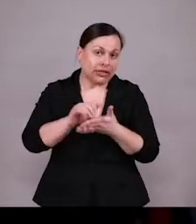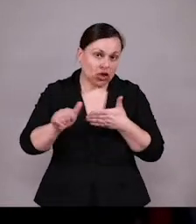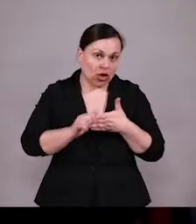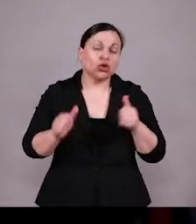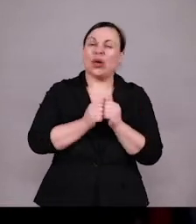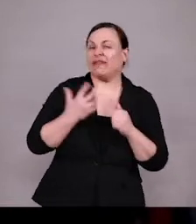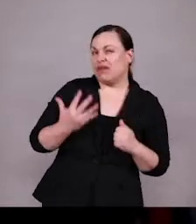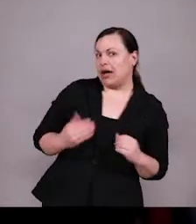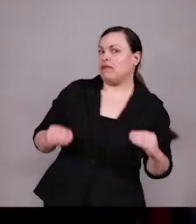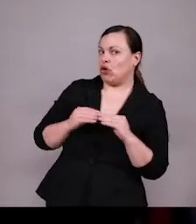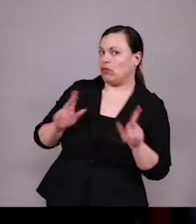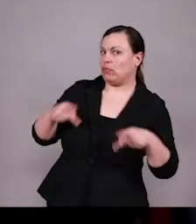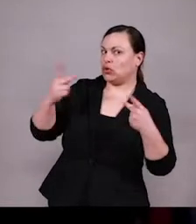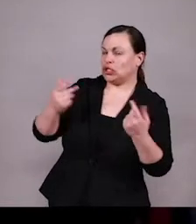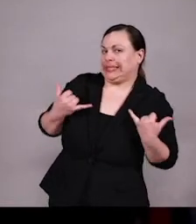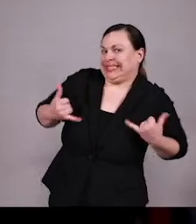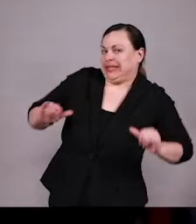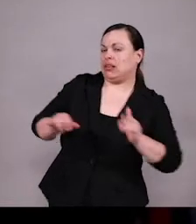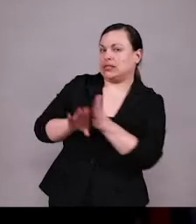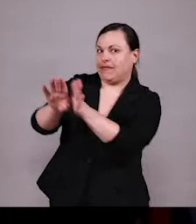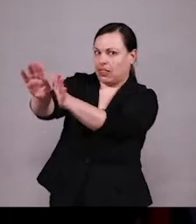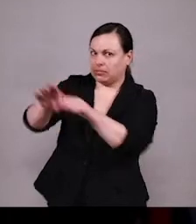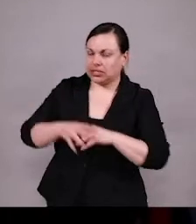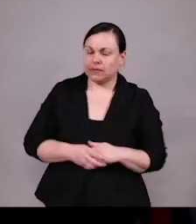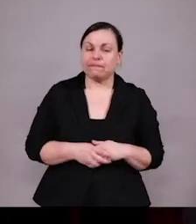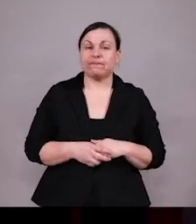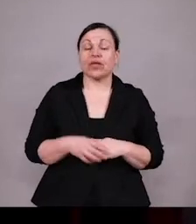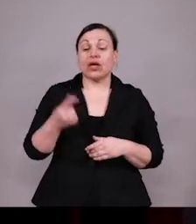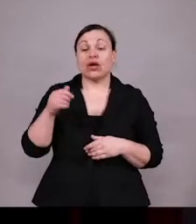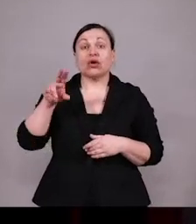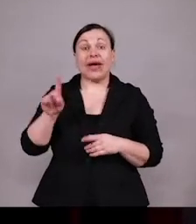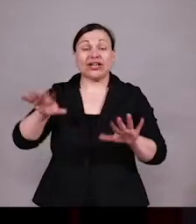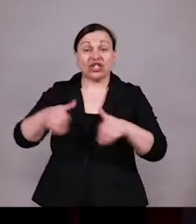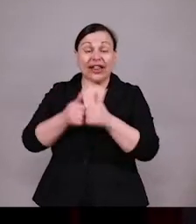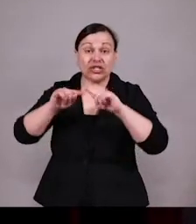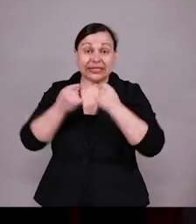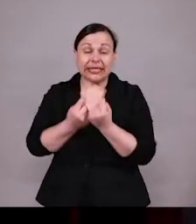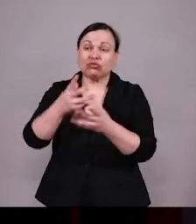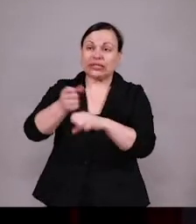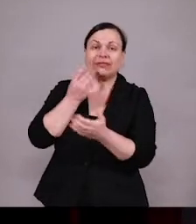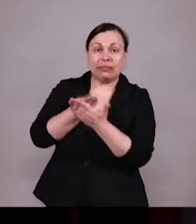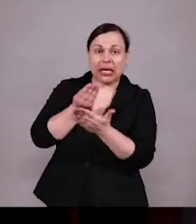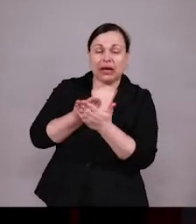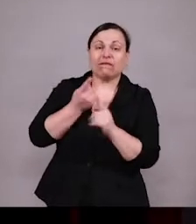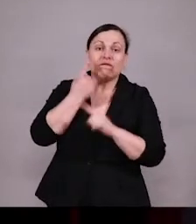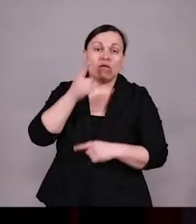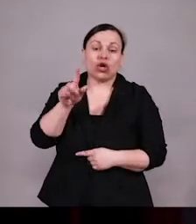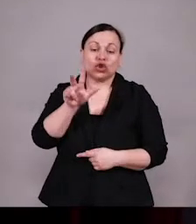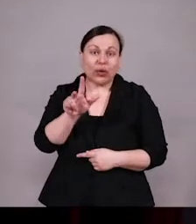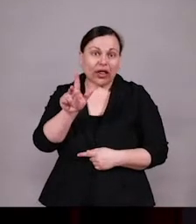five more proposals currently in development. Grand Challenges teams received funding for 23 external